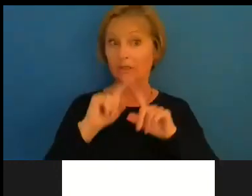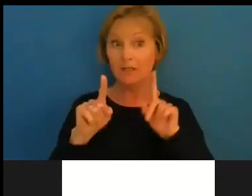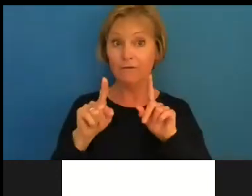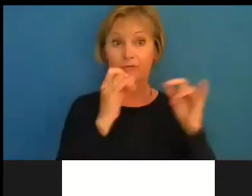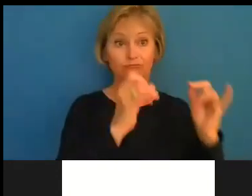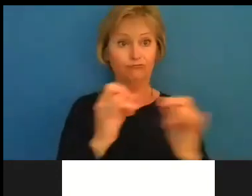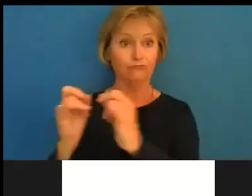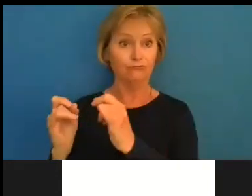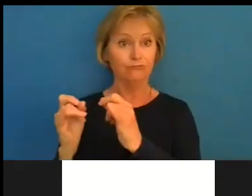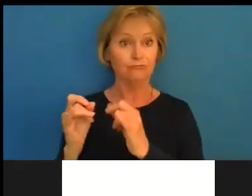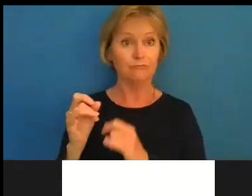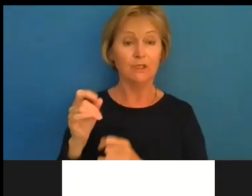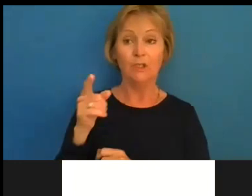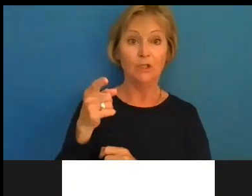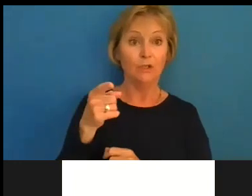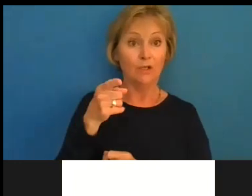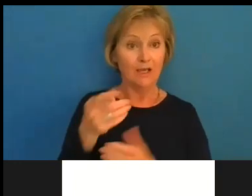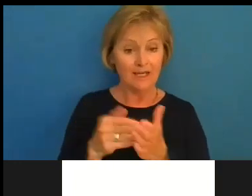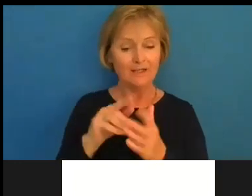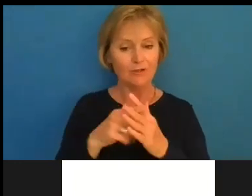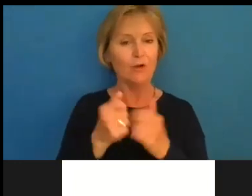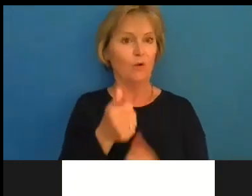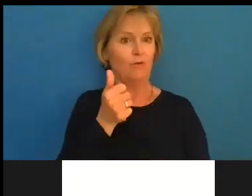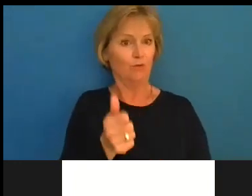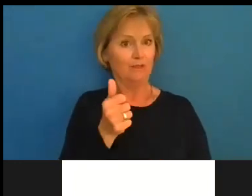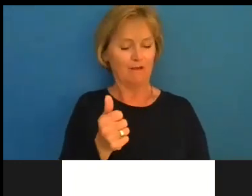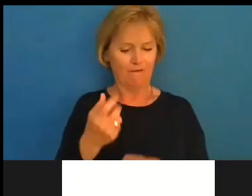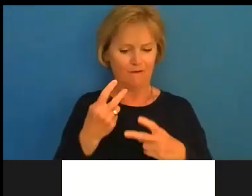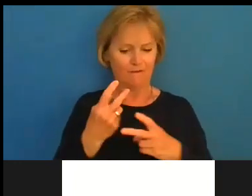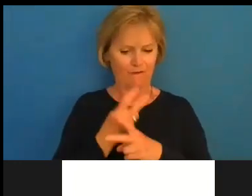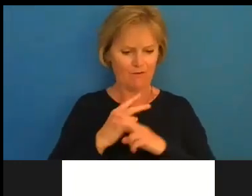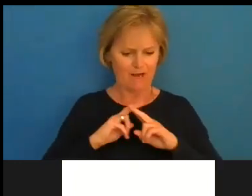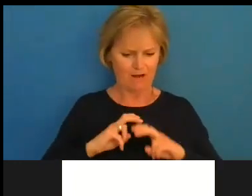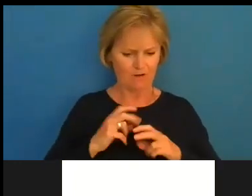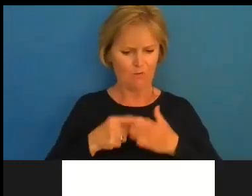You have to start with yourself and figure out what that means to you.